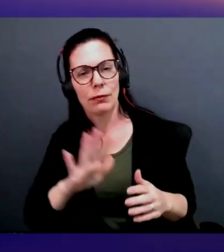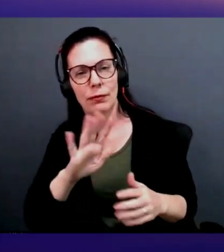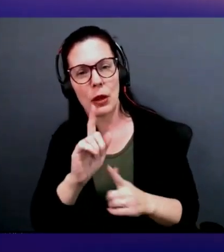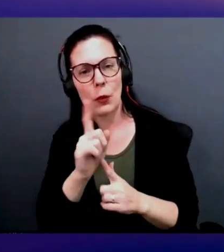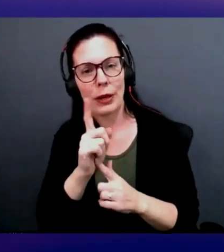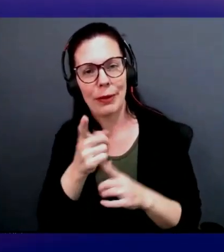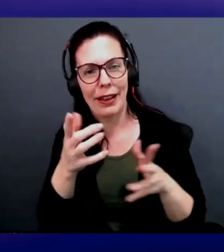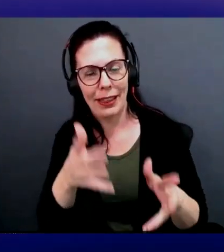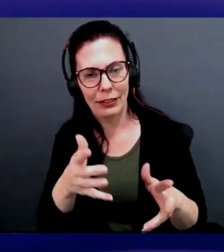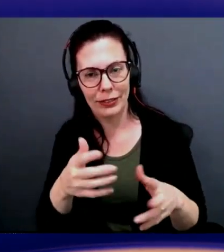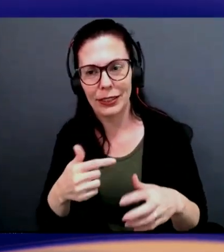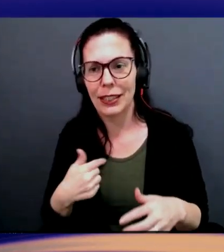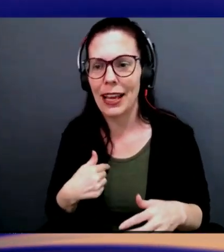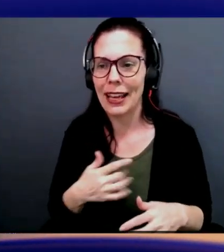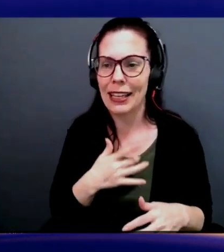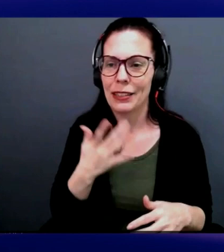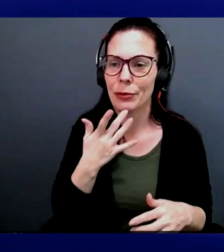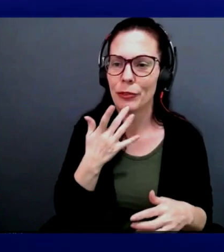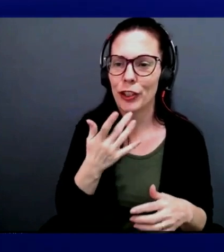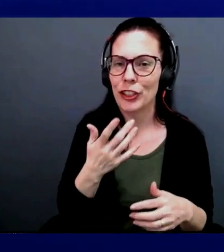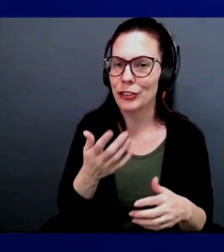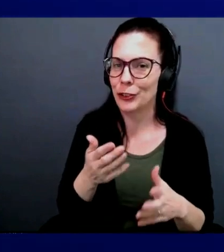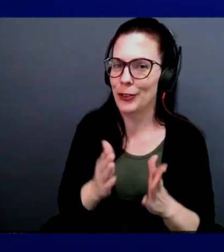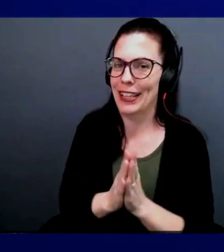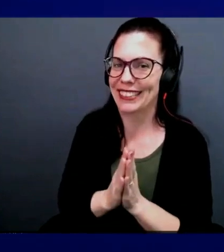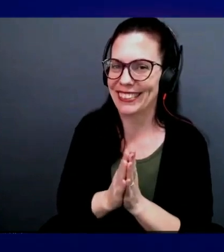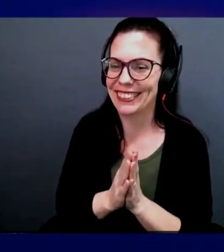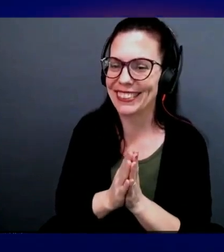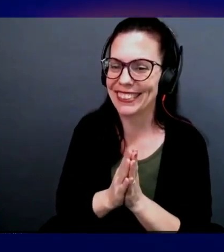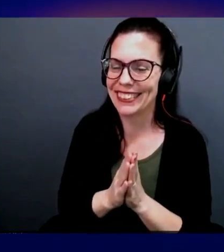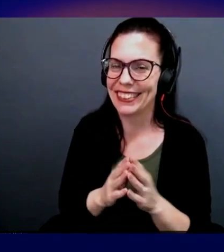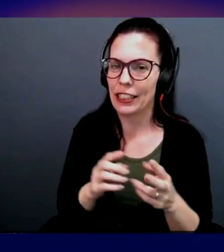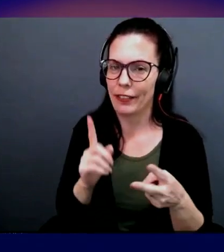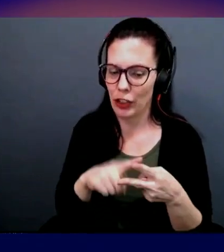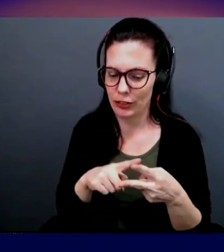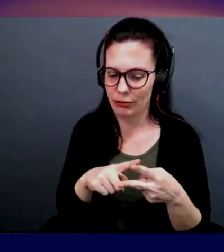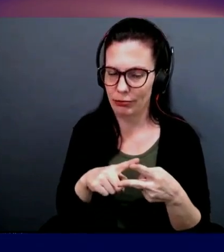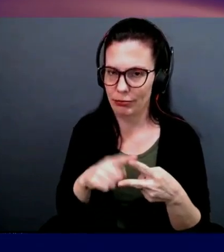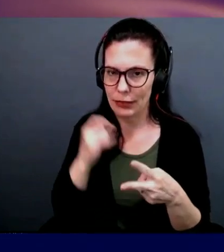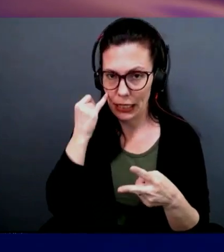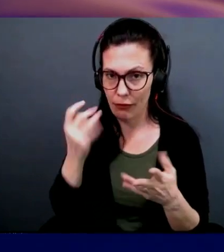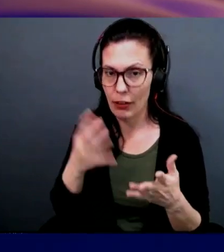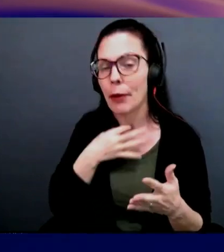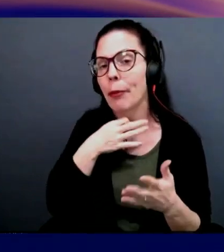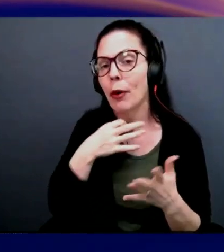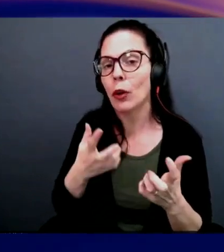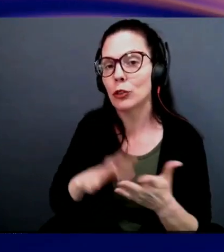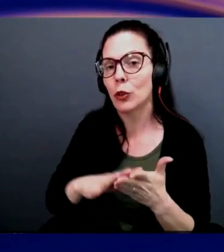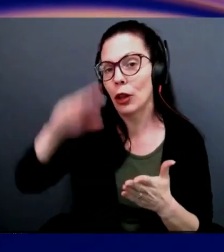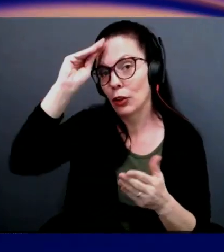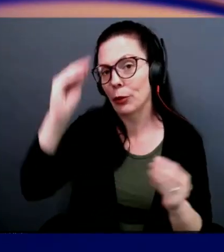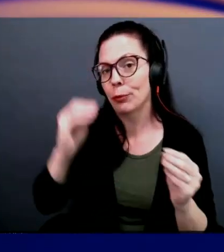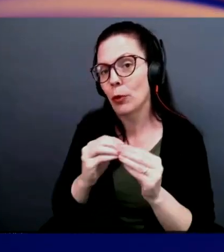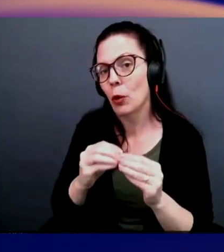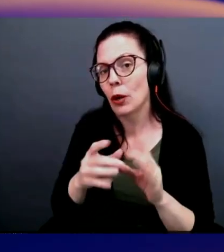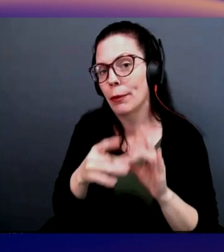I always like to ask, number one, if I wanna learn more about Glue, where do I go? How do I get started?